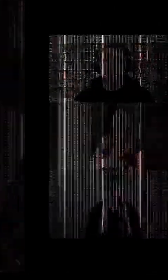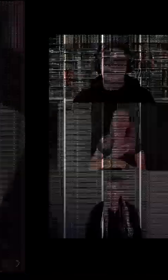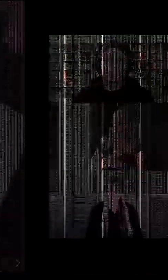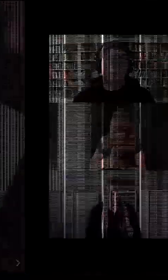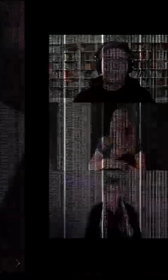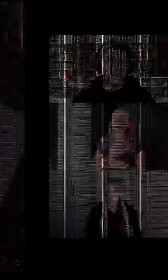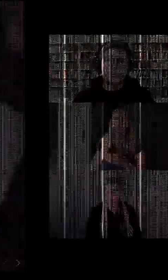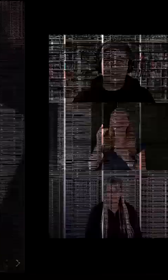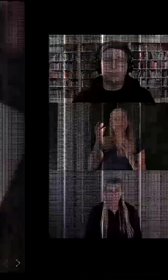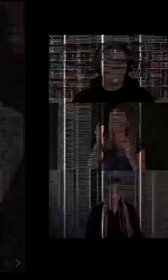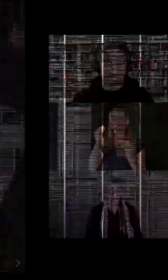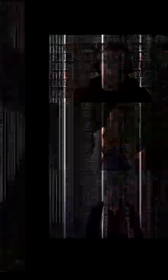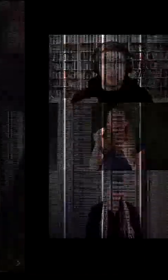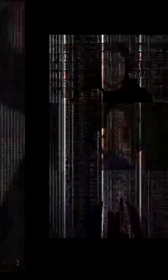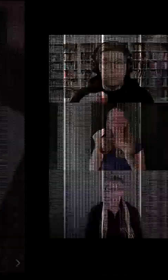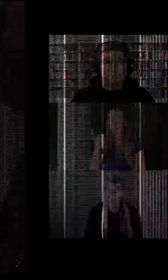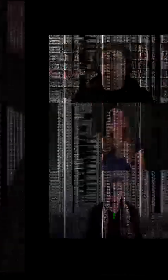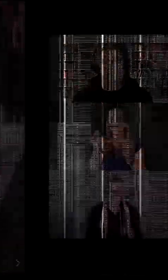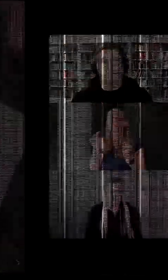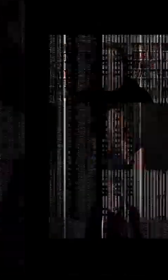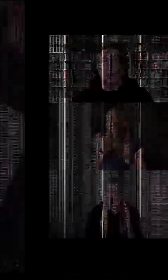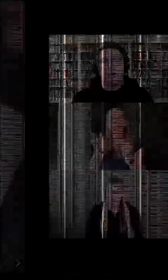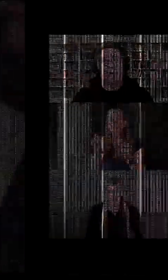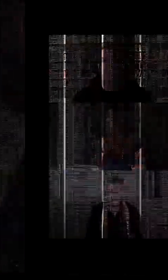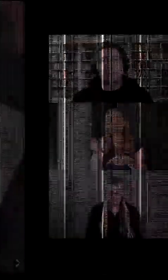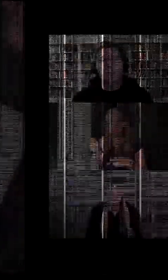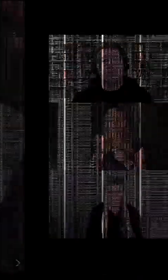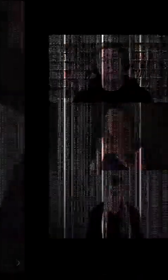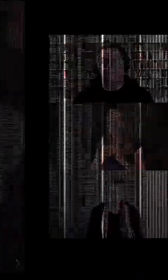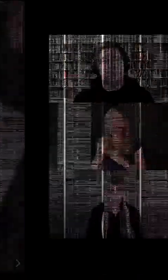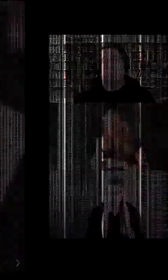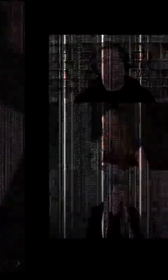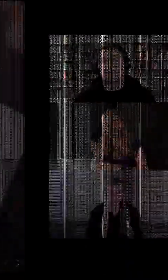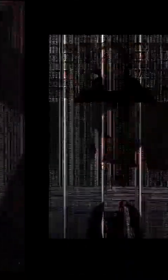Consider what you are going to do about it. Yes, you. How are you going to implement that into your